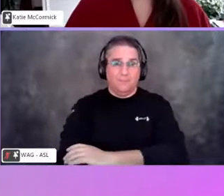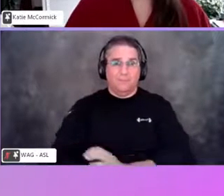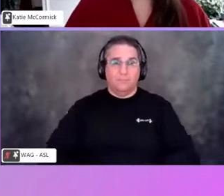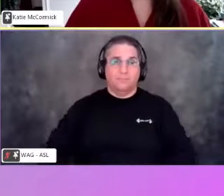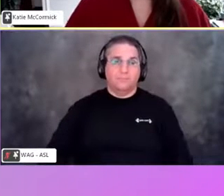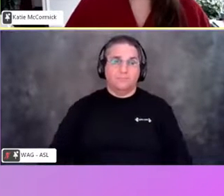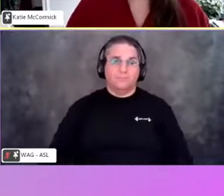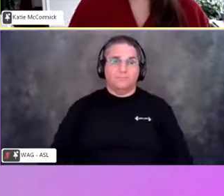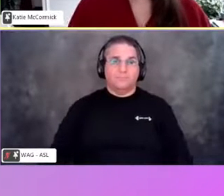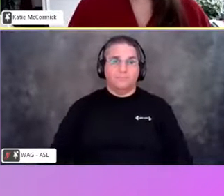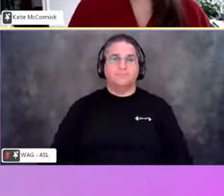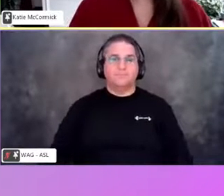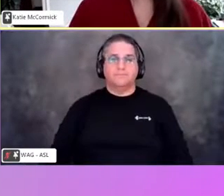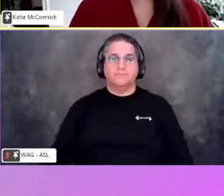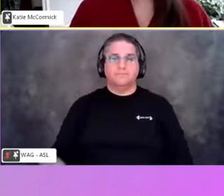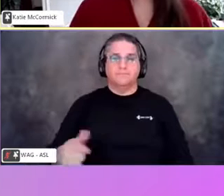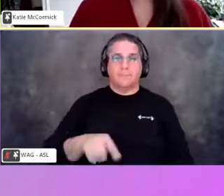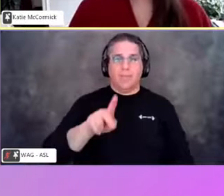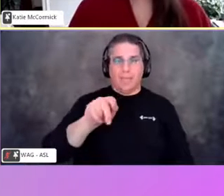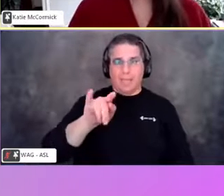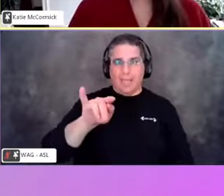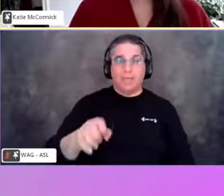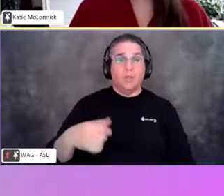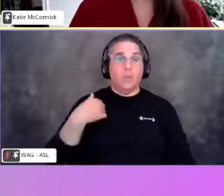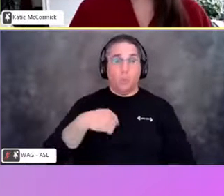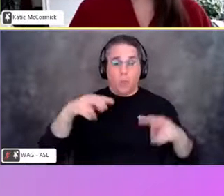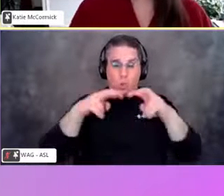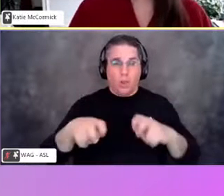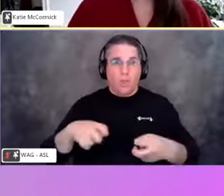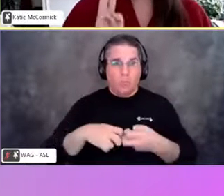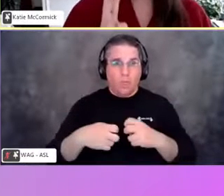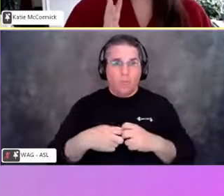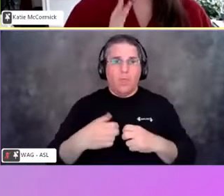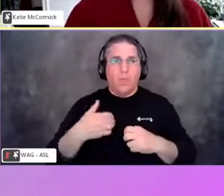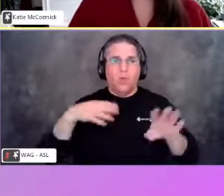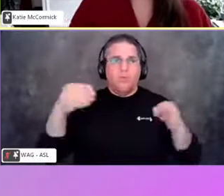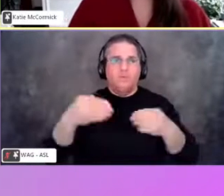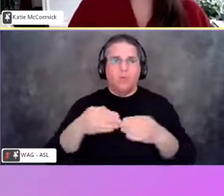up with the number of PR's created each day.